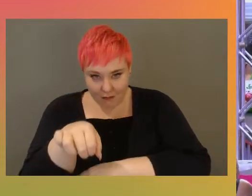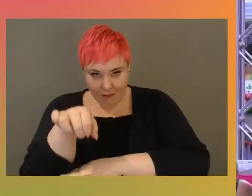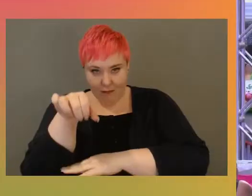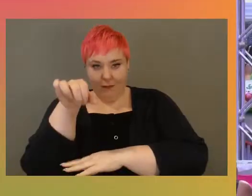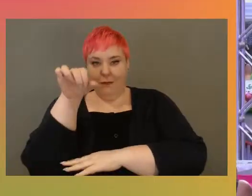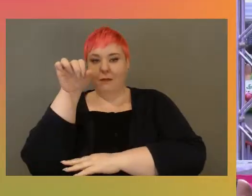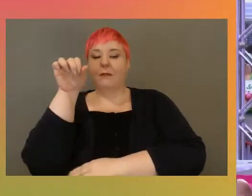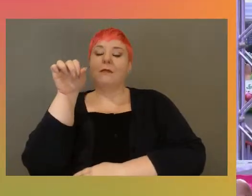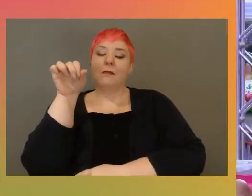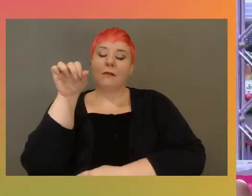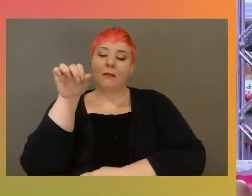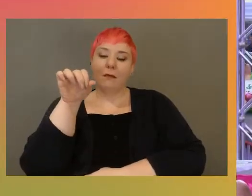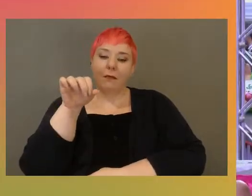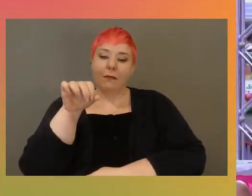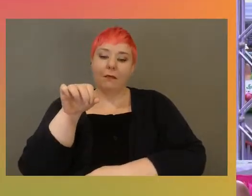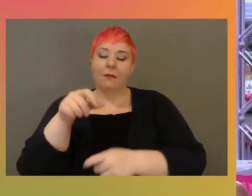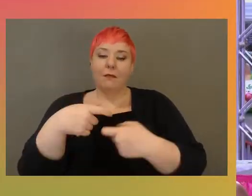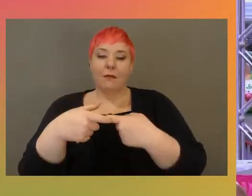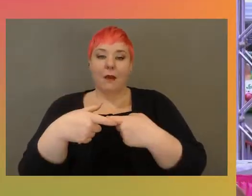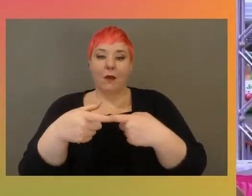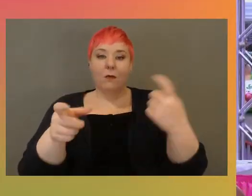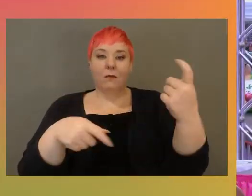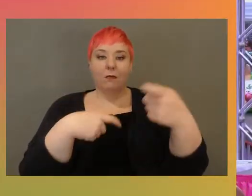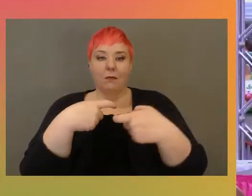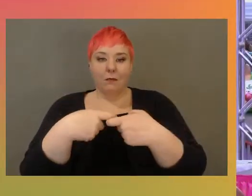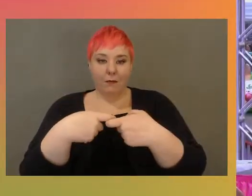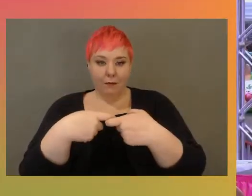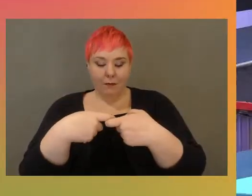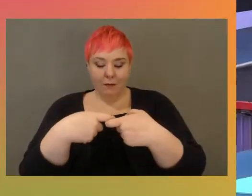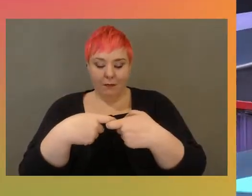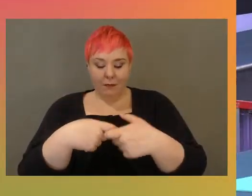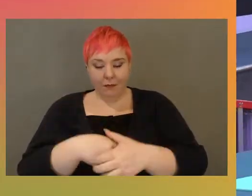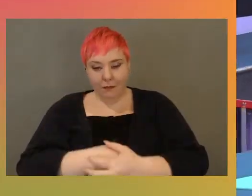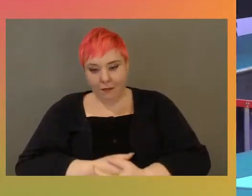EXHALE.